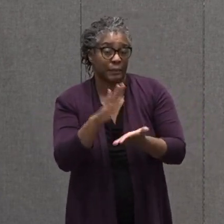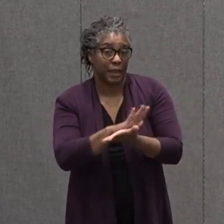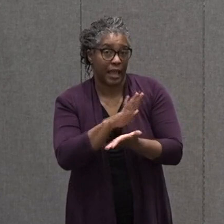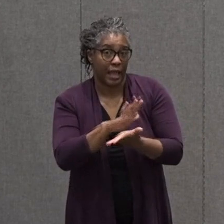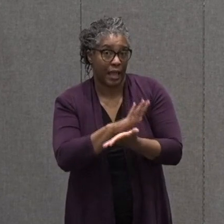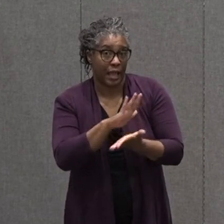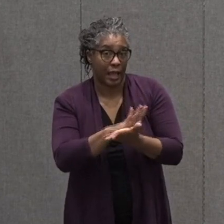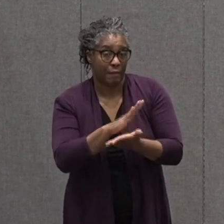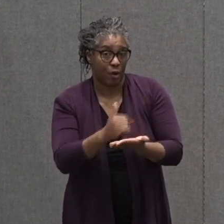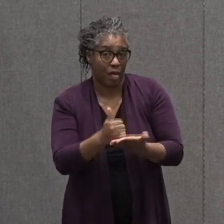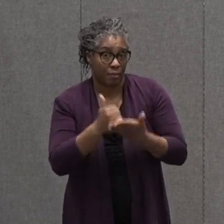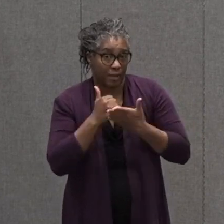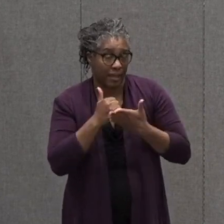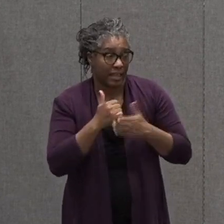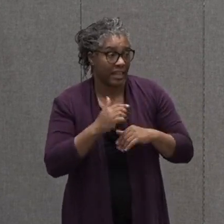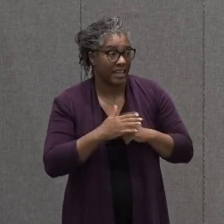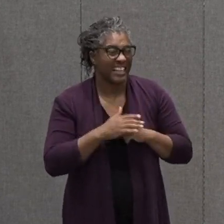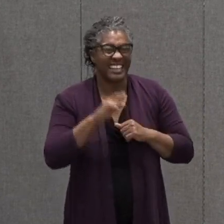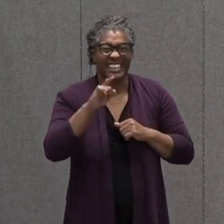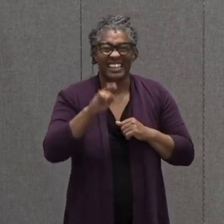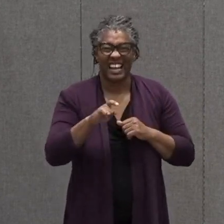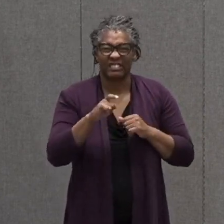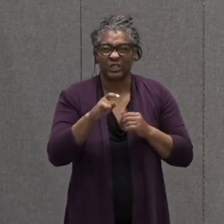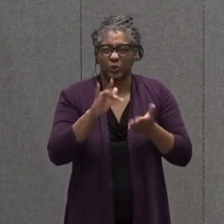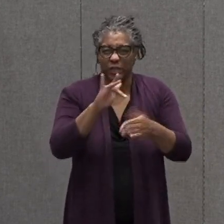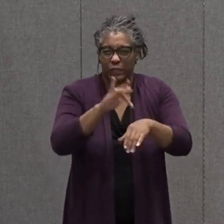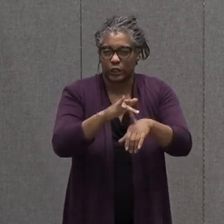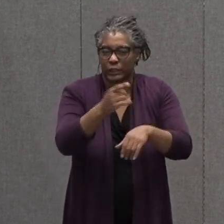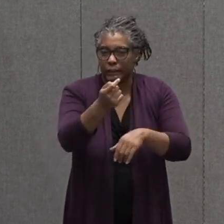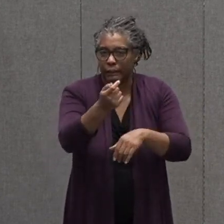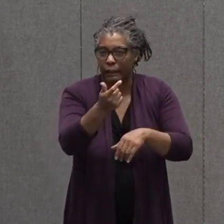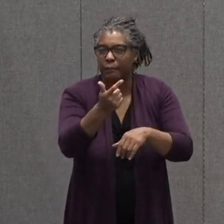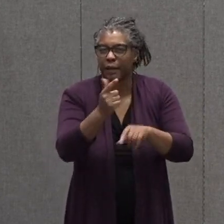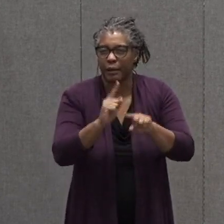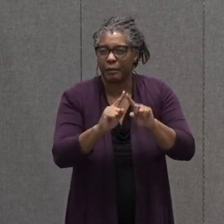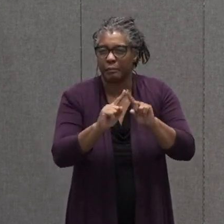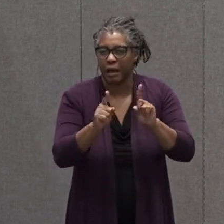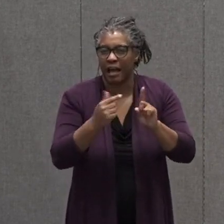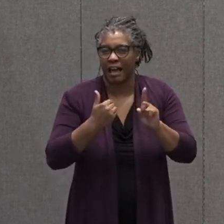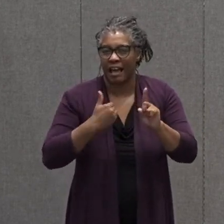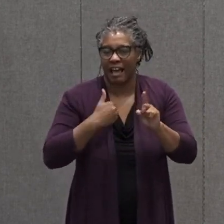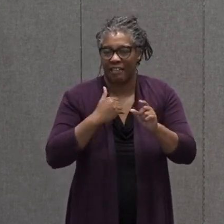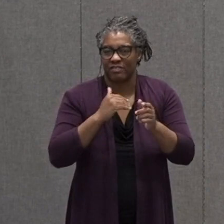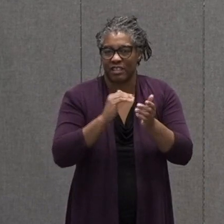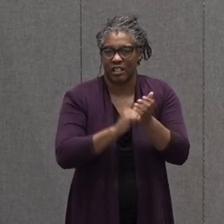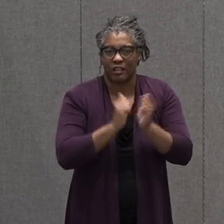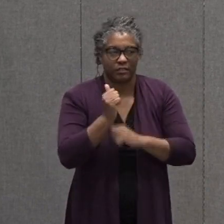I do have to touch it a little, but I am wearing gloves. So I'm helping be safe with food preparation through that.